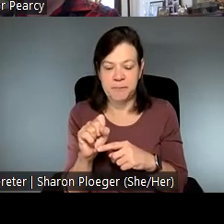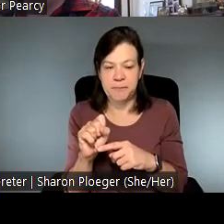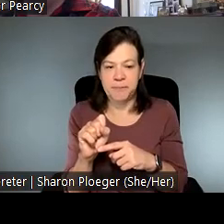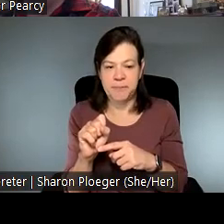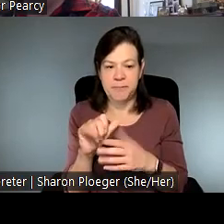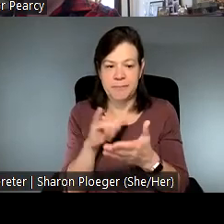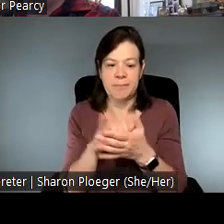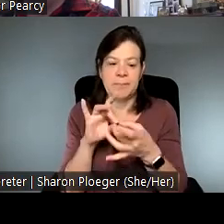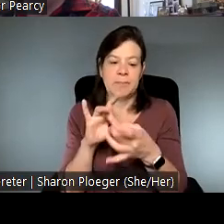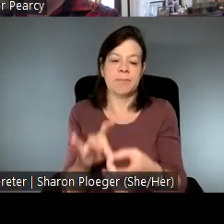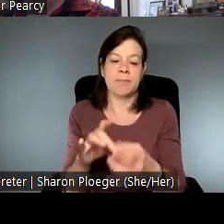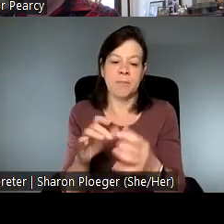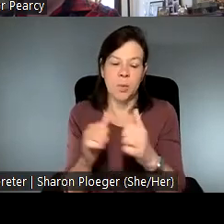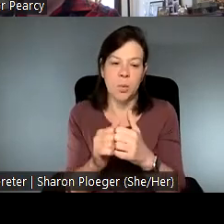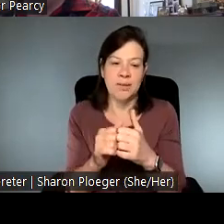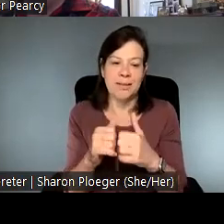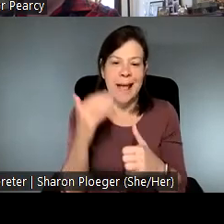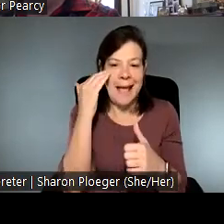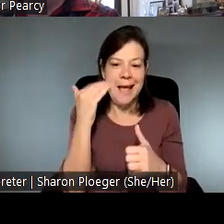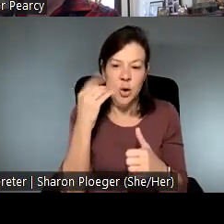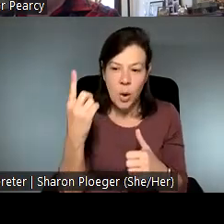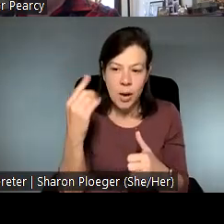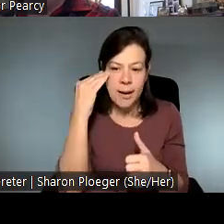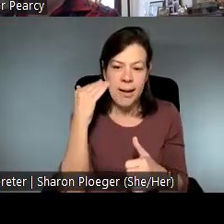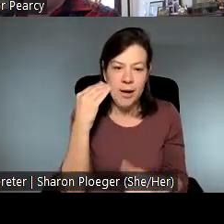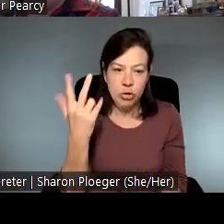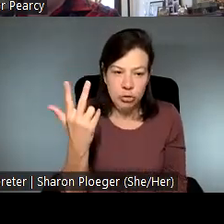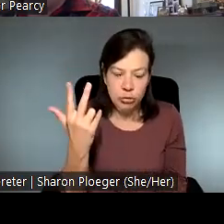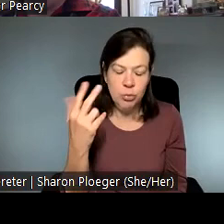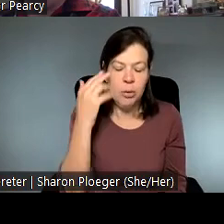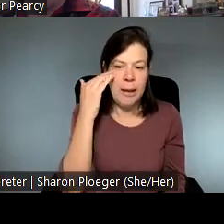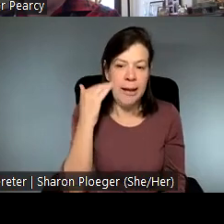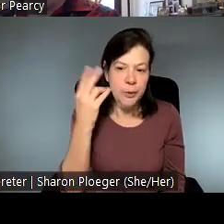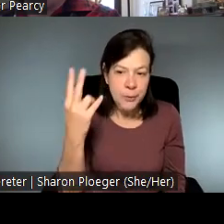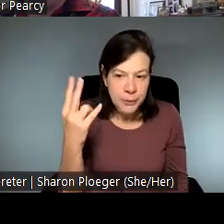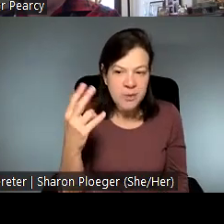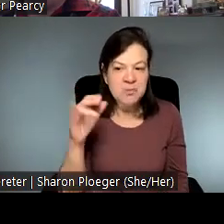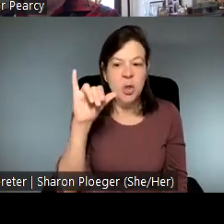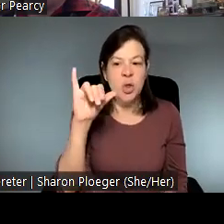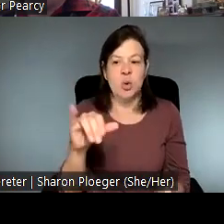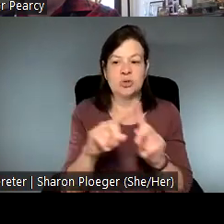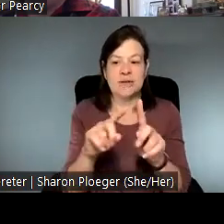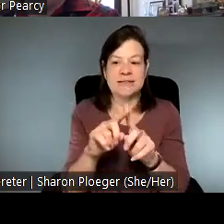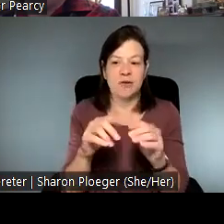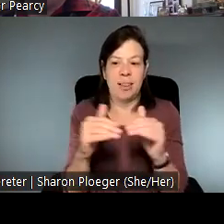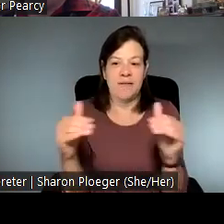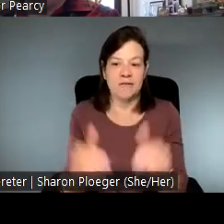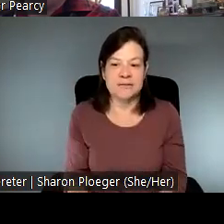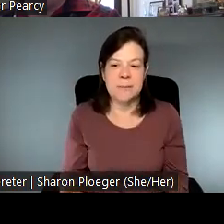with the heading one, heading two, heading three. Those are the different levels. Let's see.